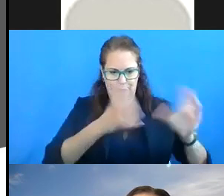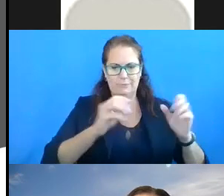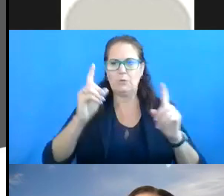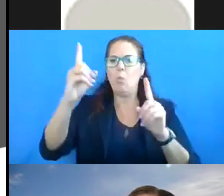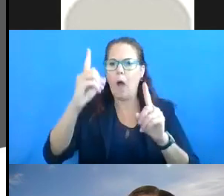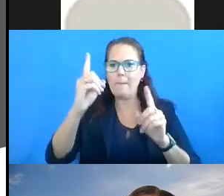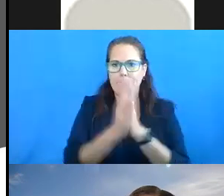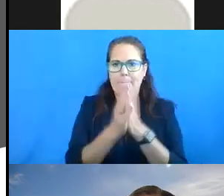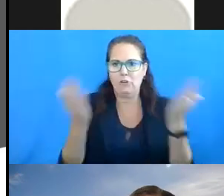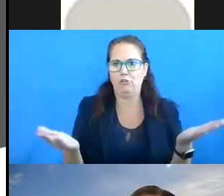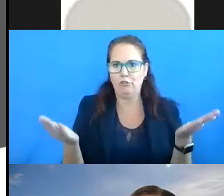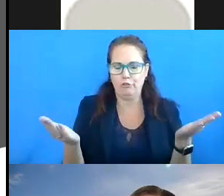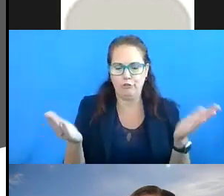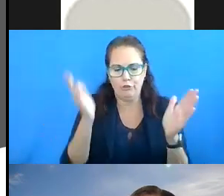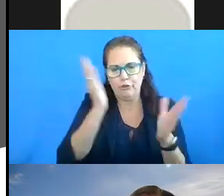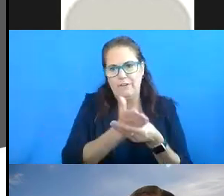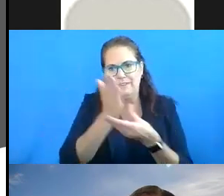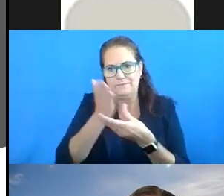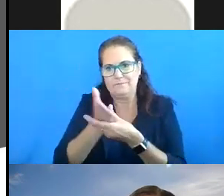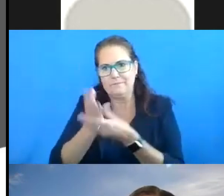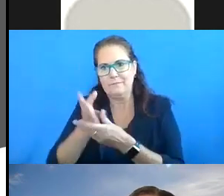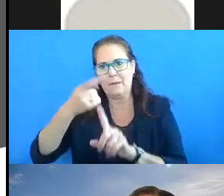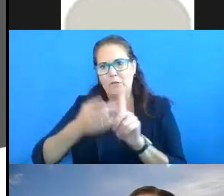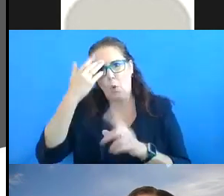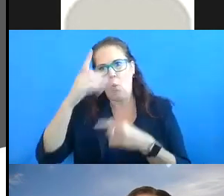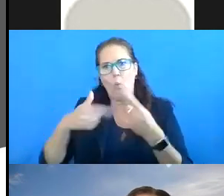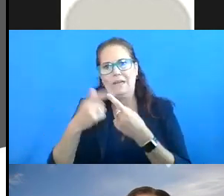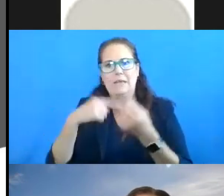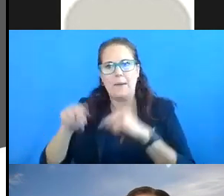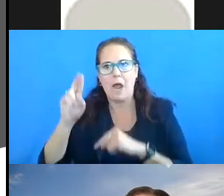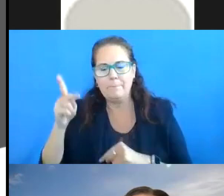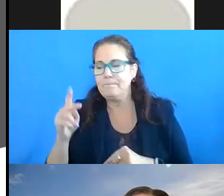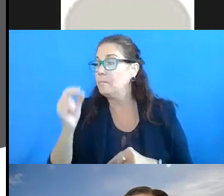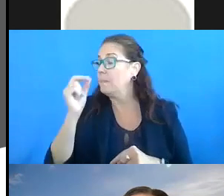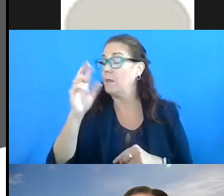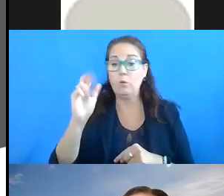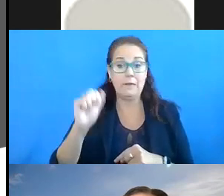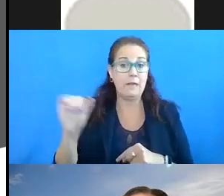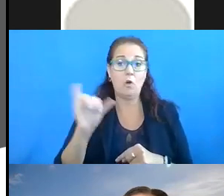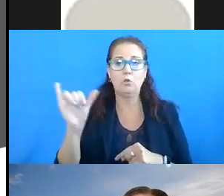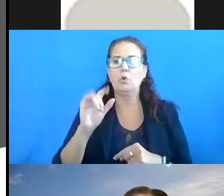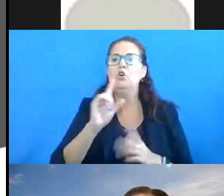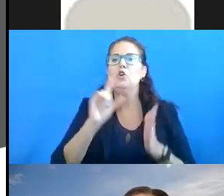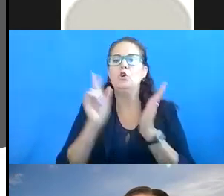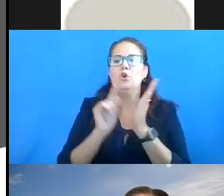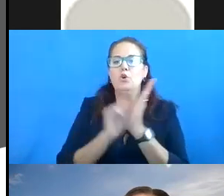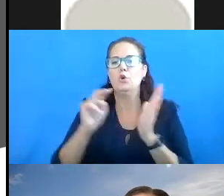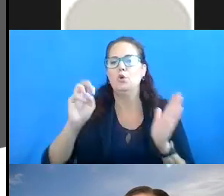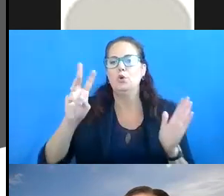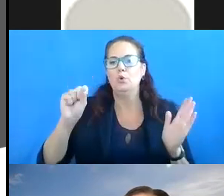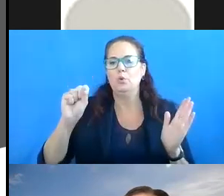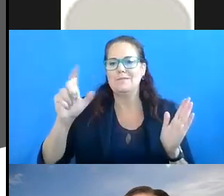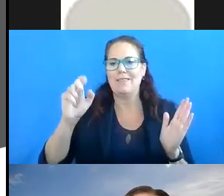around-about when those are coming up. You can also join newsletter groups where they will list